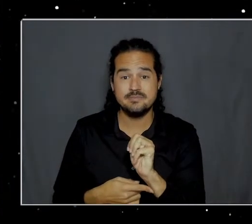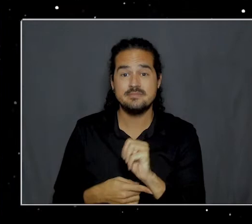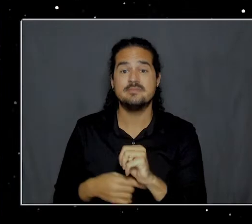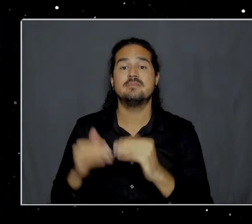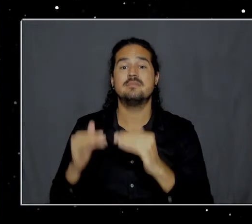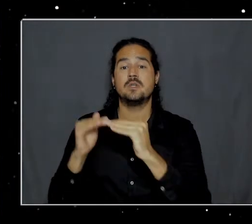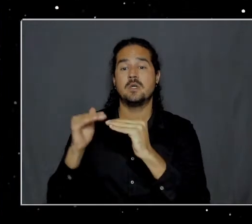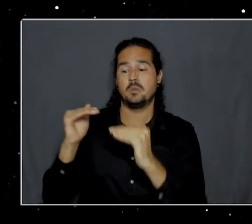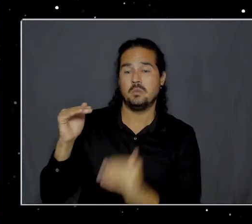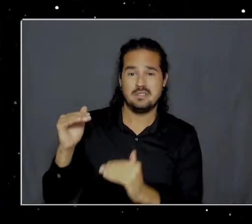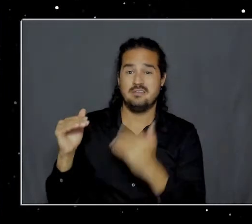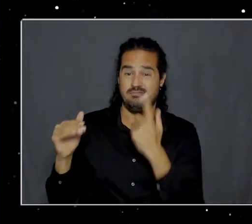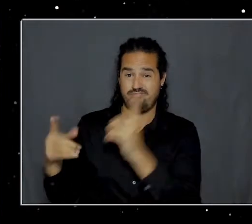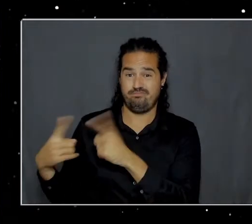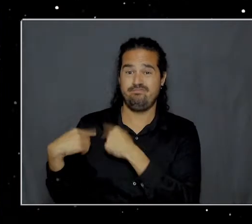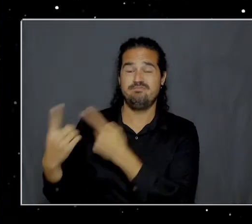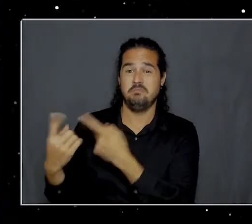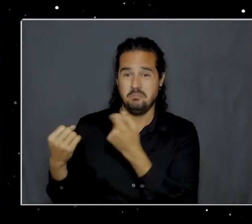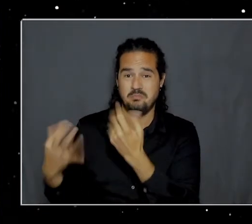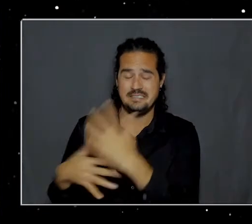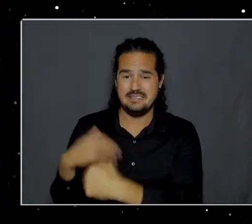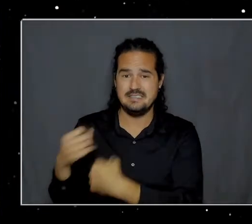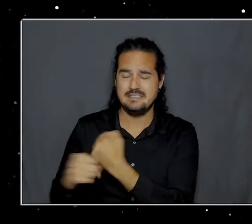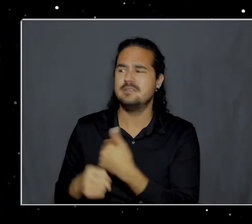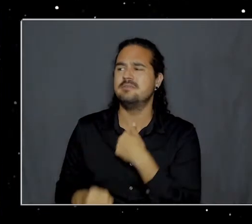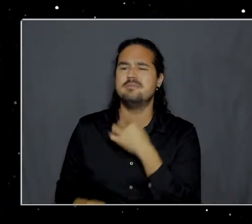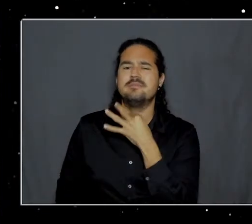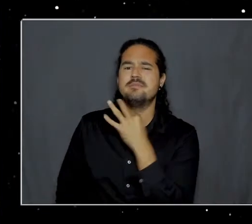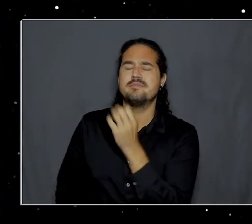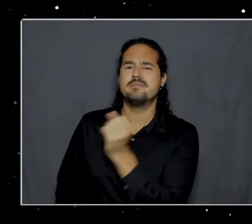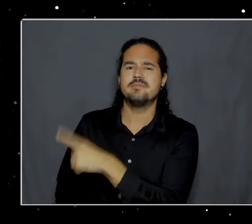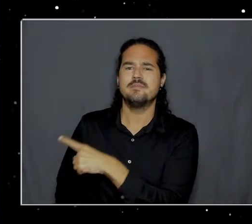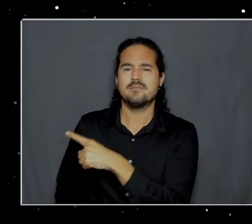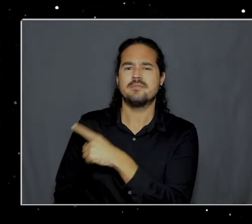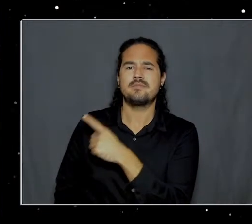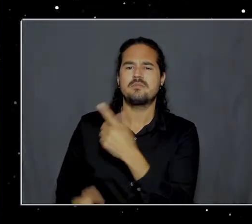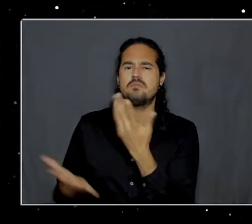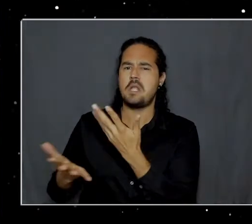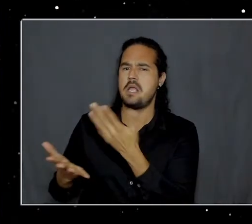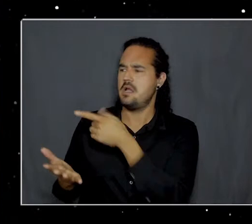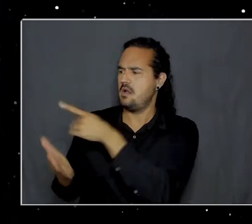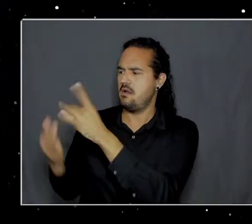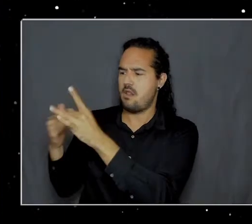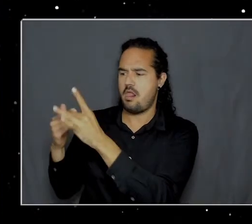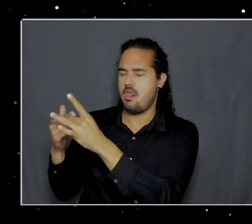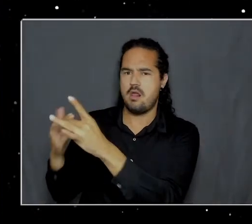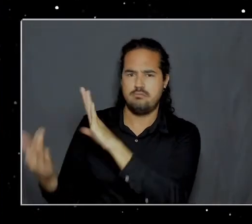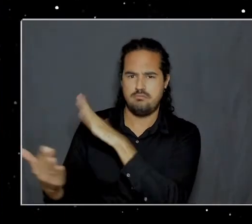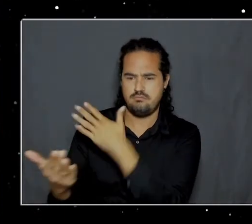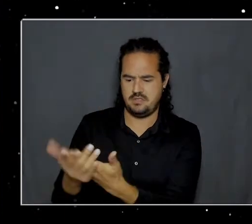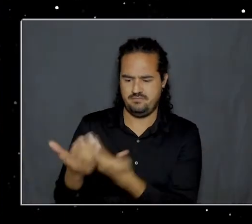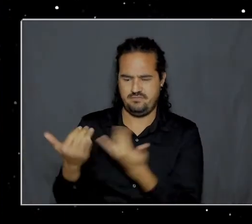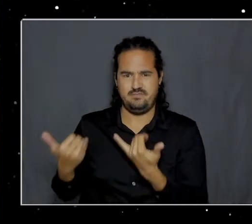INEQUITIES FOR MANY YEARS. SO I WONDER WHAT IT IS THAT HAS